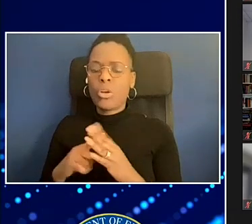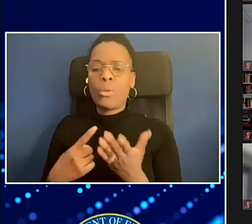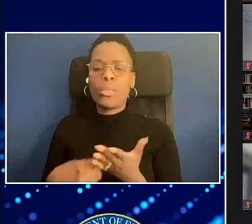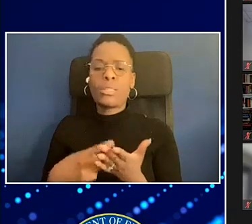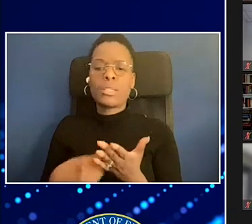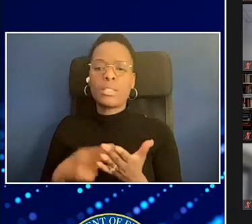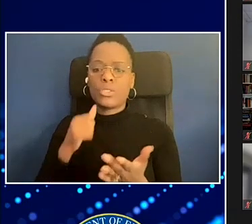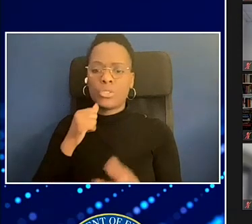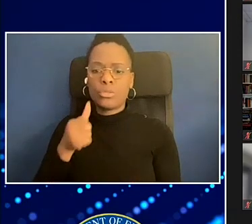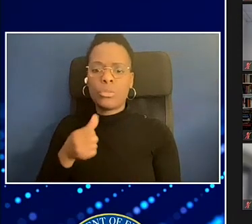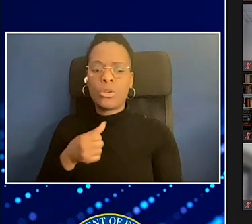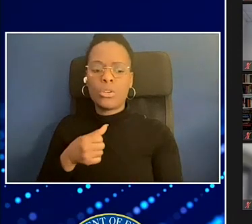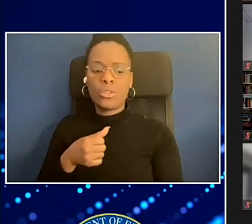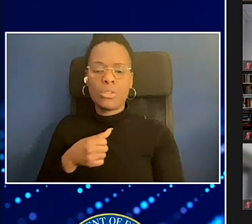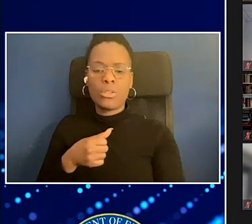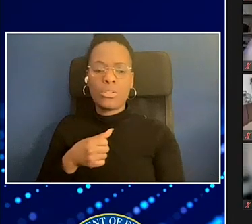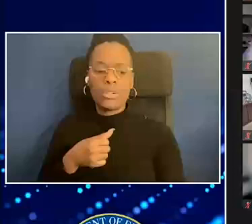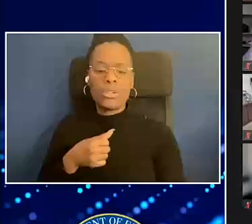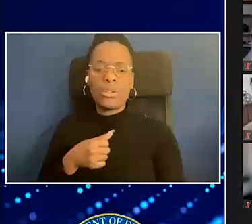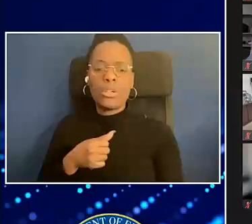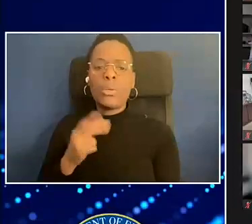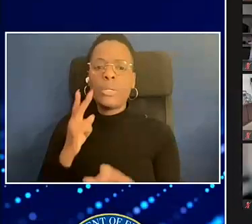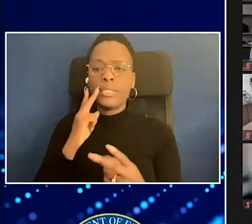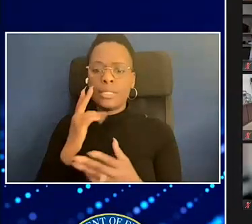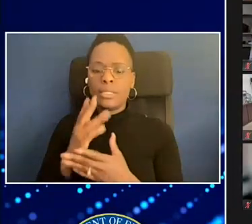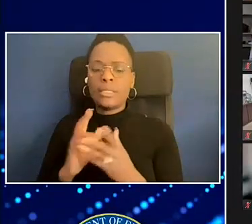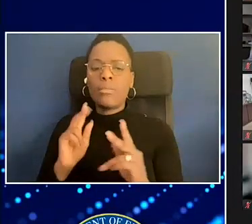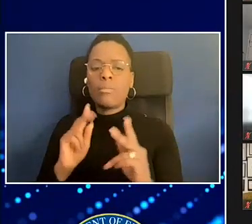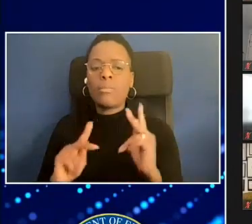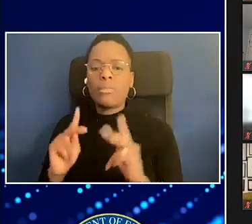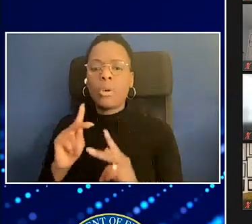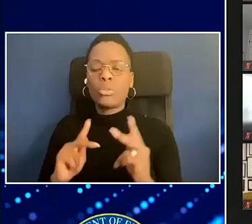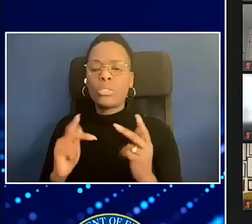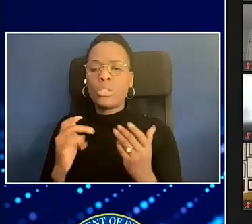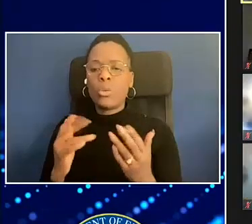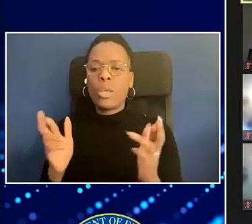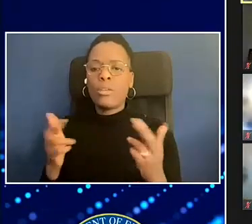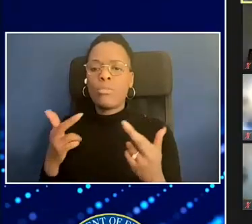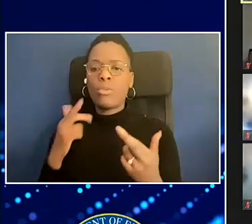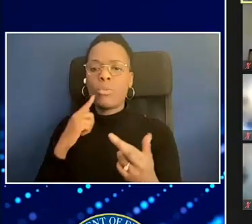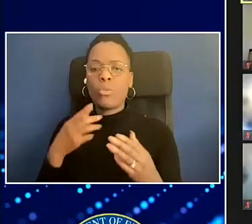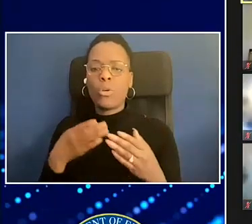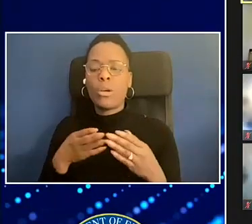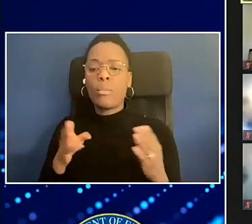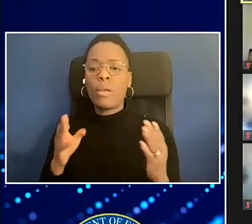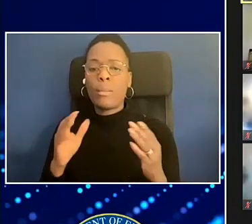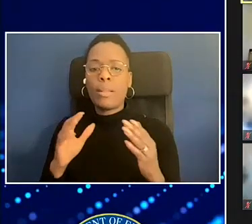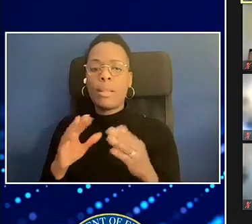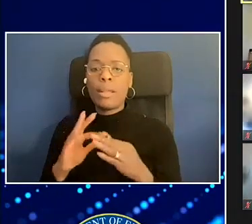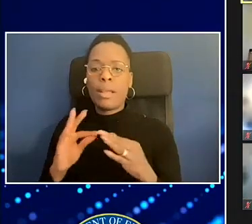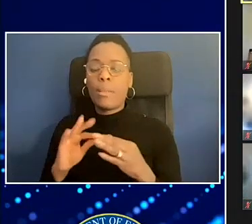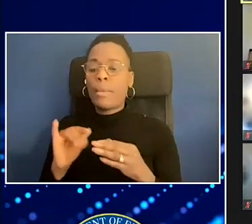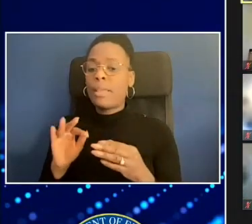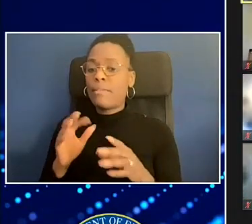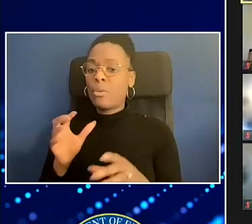We are seeing some folks in the waiting room for public comment. So, again, if folks did receive a confirmation email, please start logging in with the name that